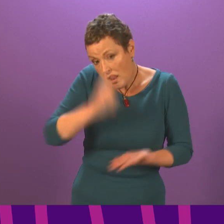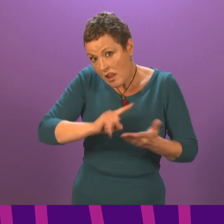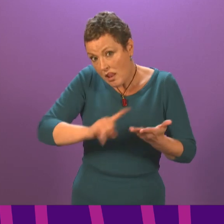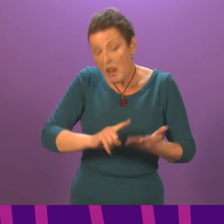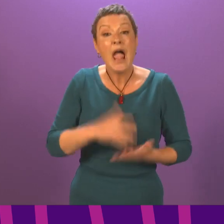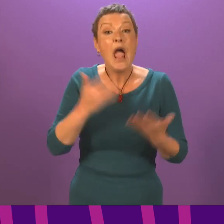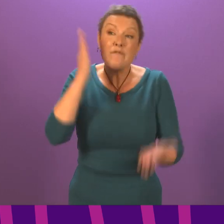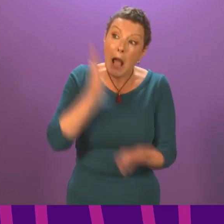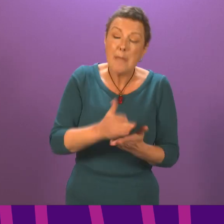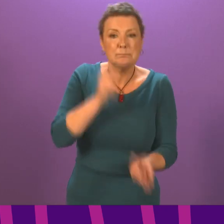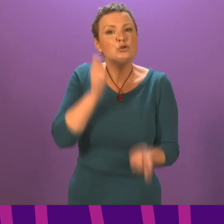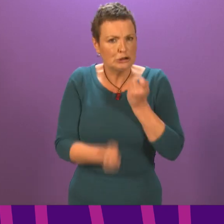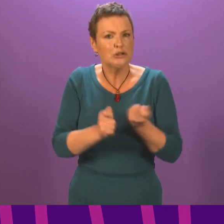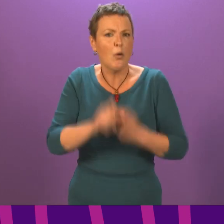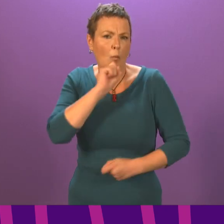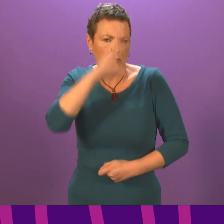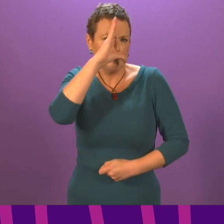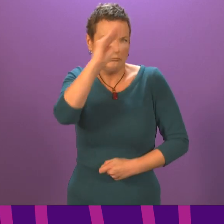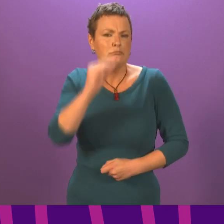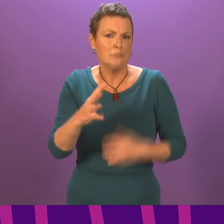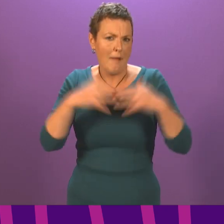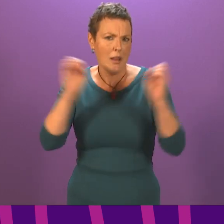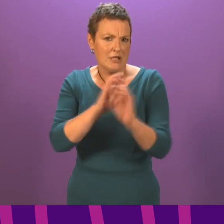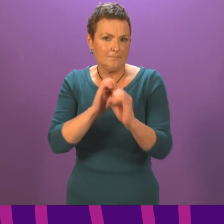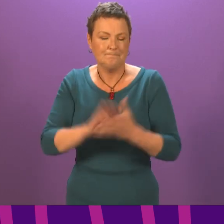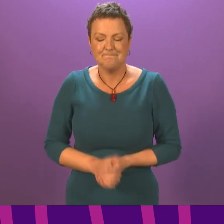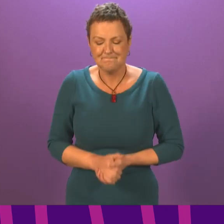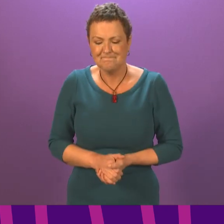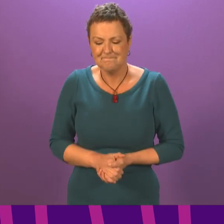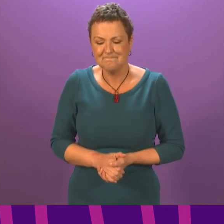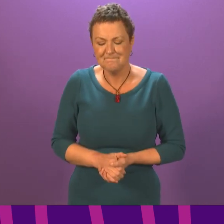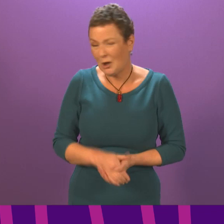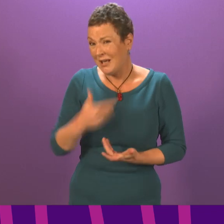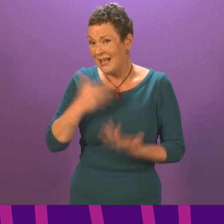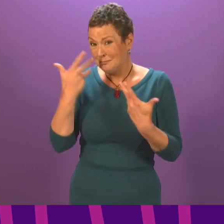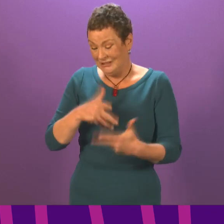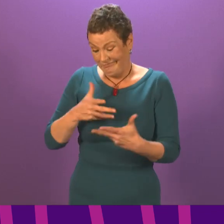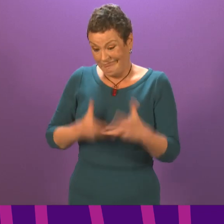Everything that I have just reported makes the context for this week’s review particularly